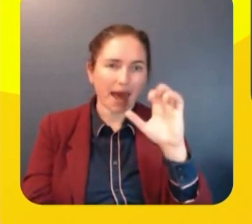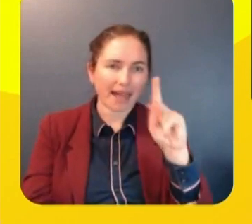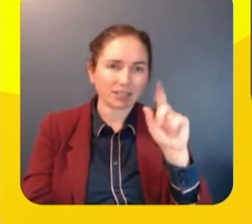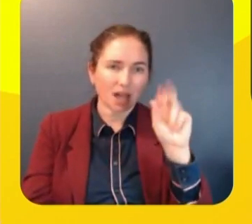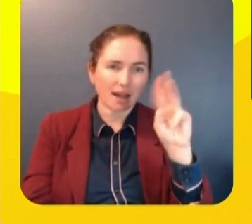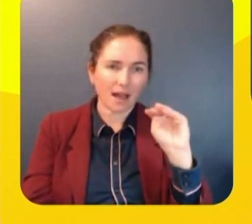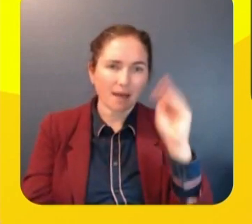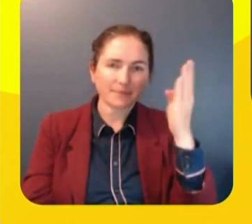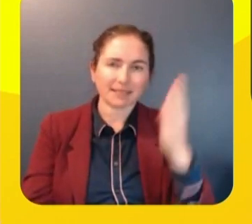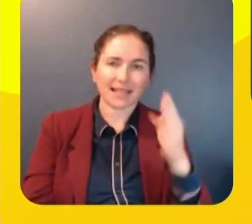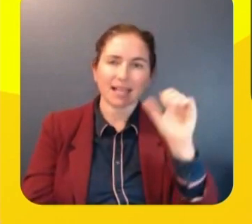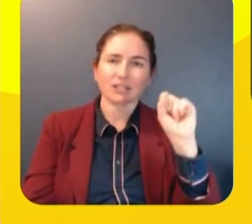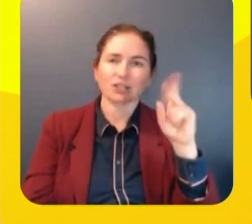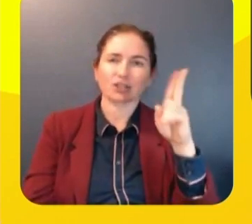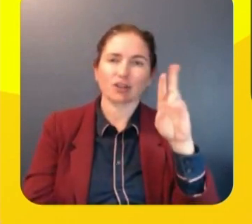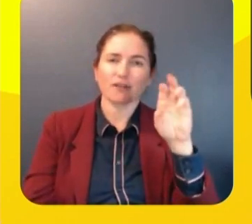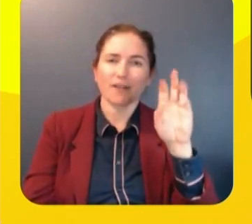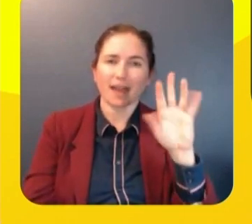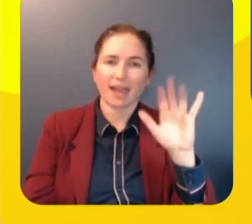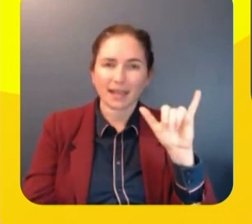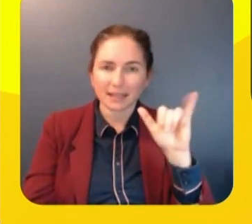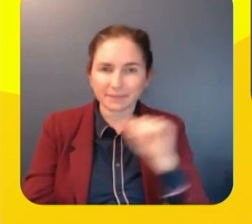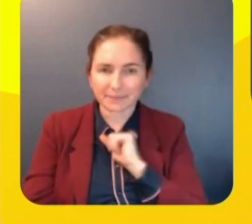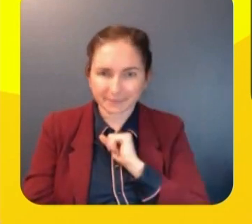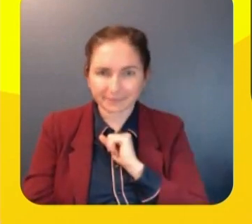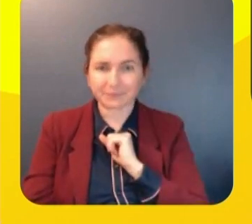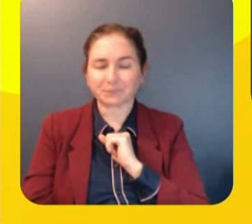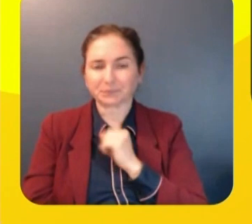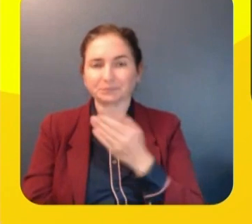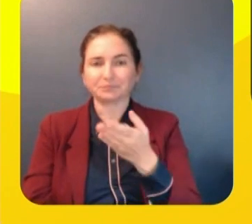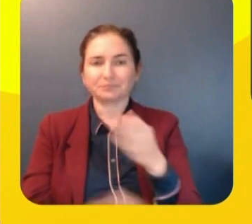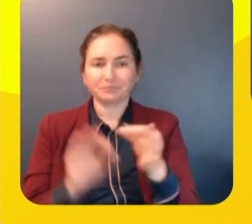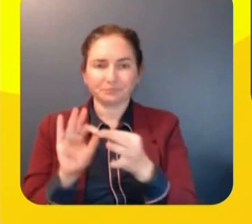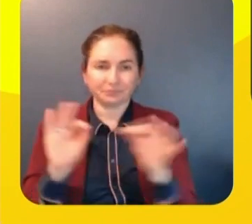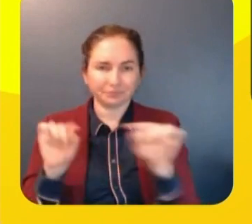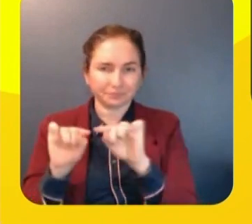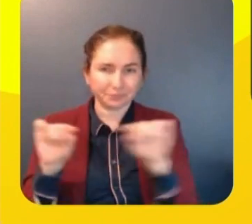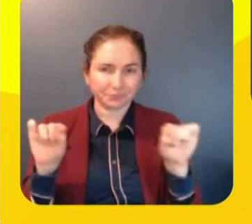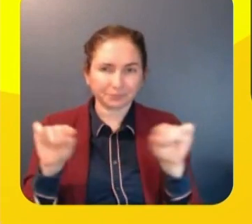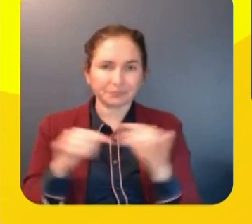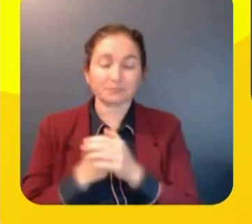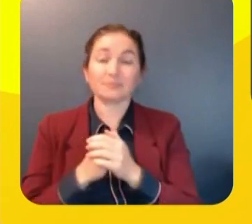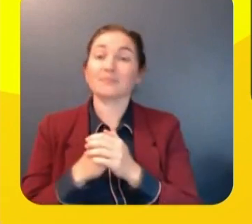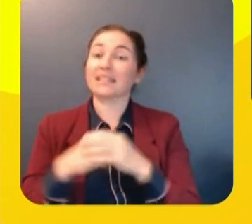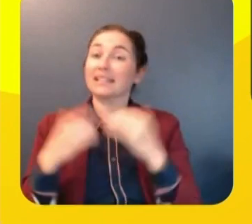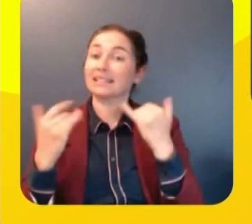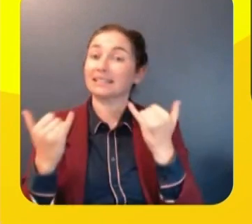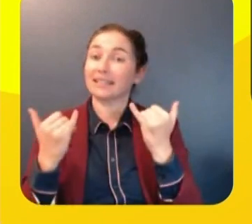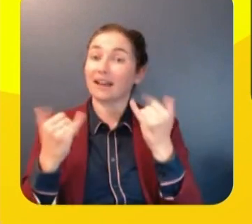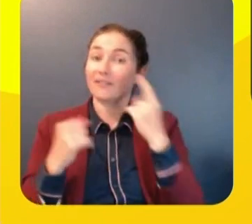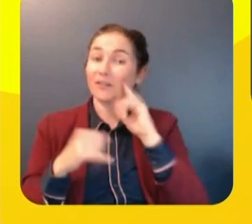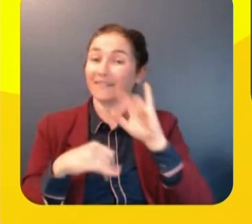Deisummitfeedback.com/survey. Now, for your final five minutes and don't